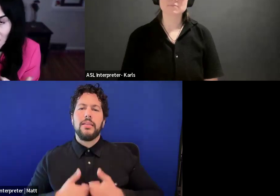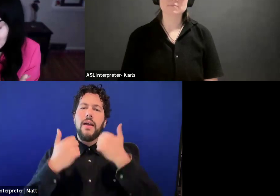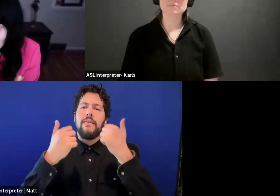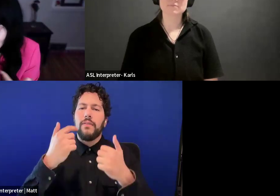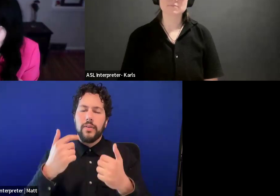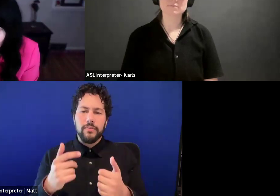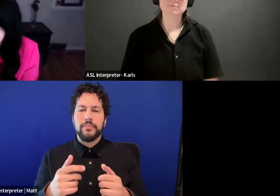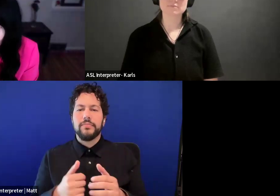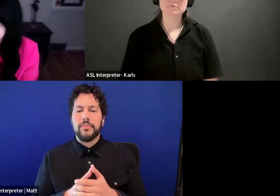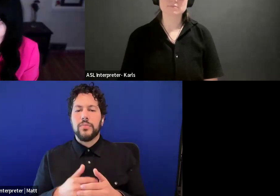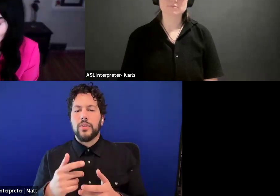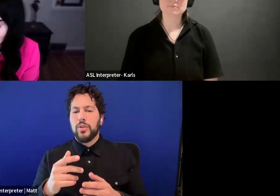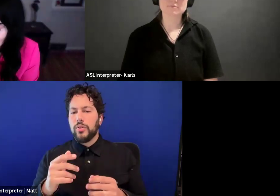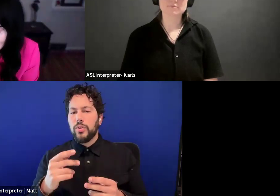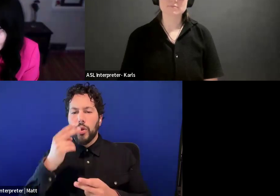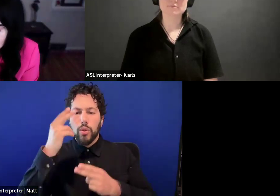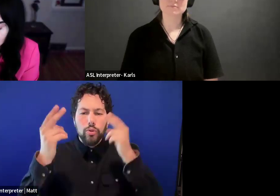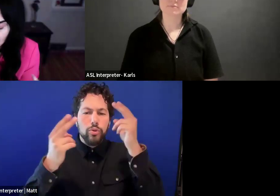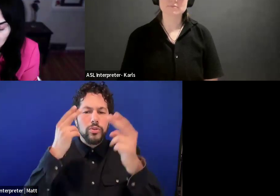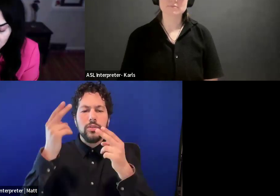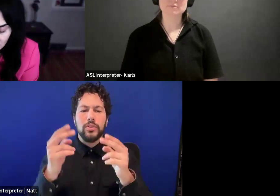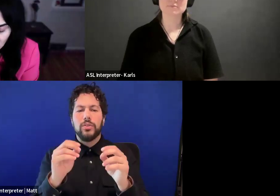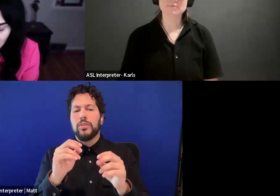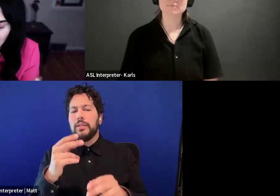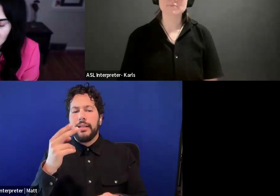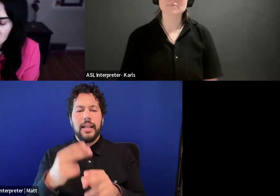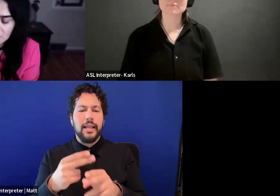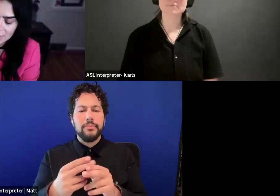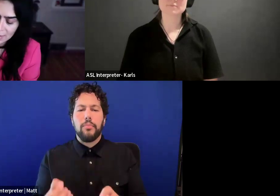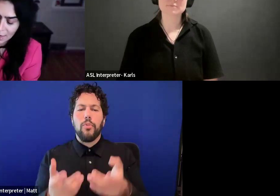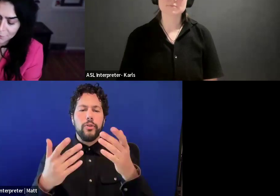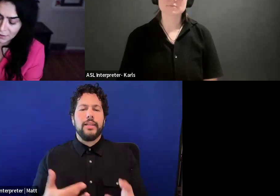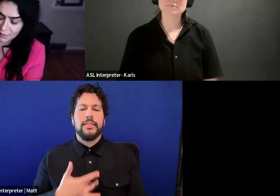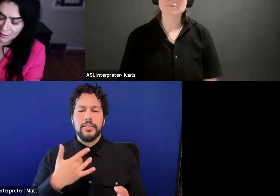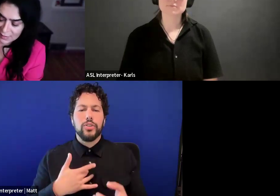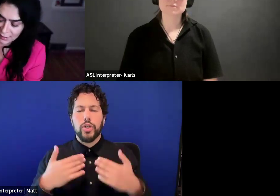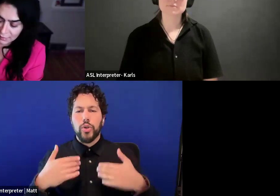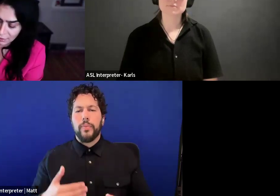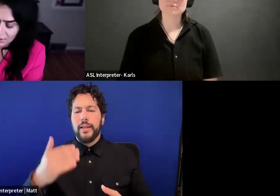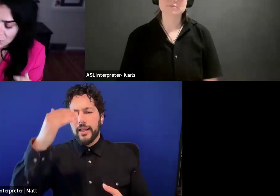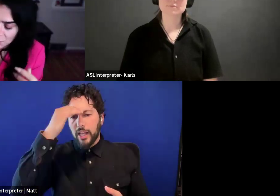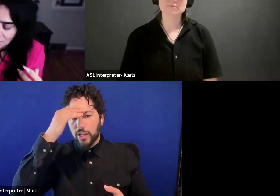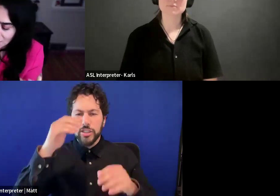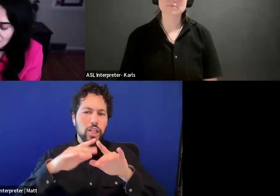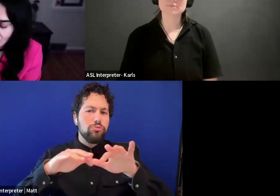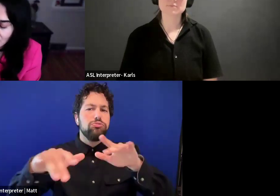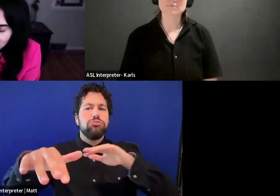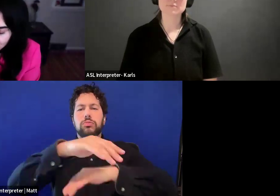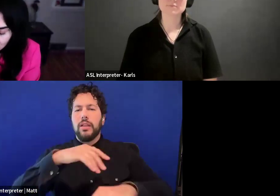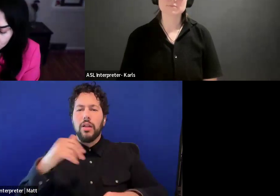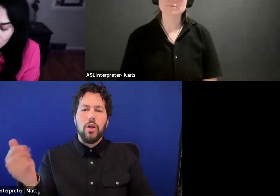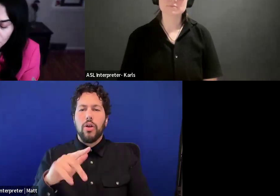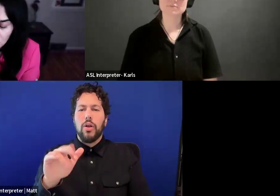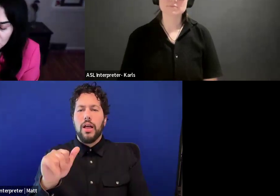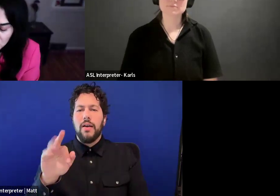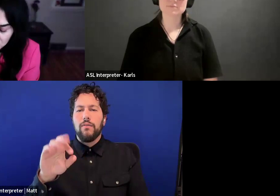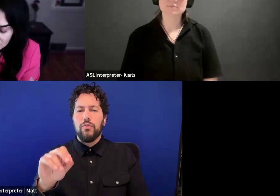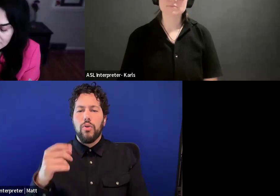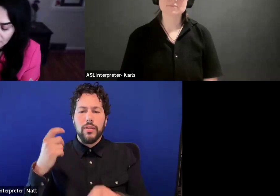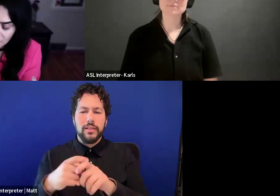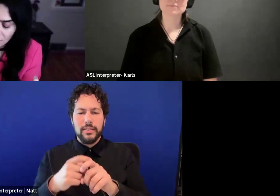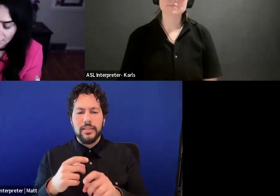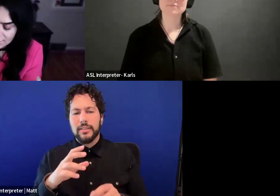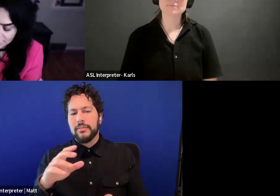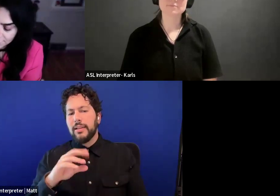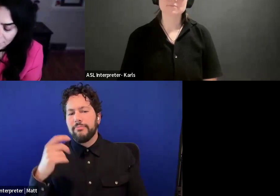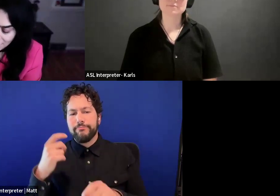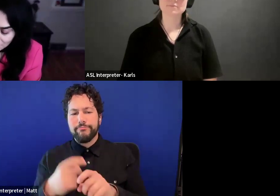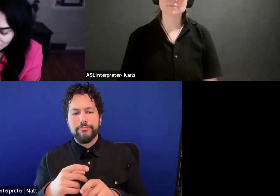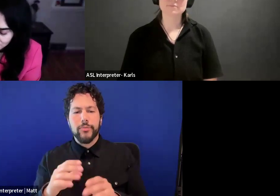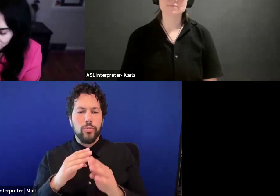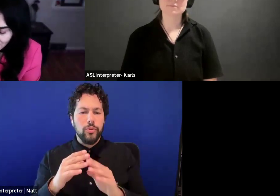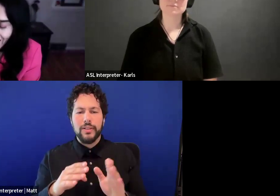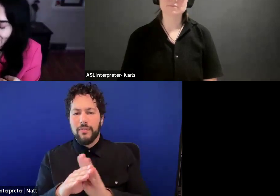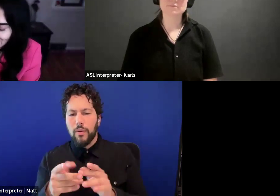hallucinating knowing names the multi-sensory, more than human consciousness that Afro-Latinx and Latinx communities develop through performance and collective narrative.